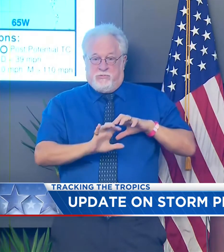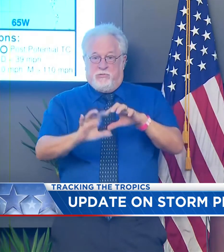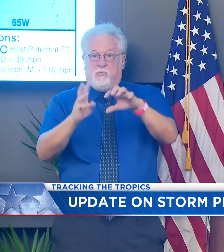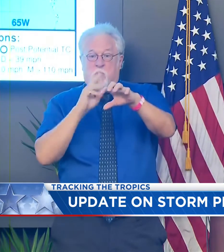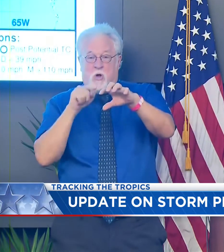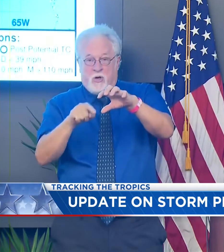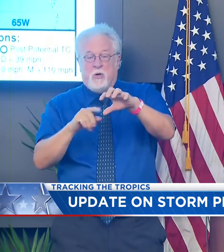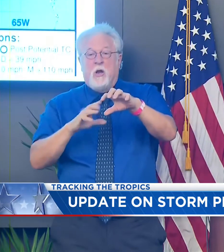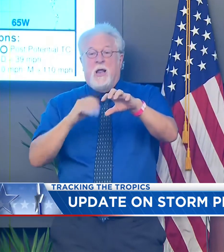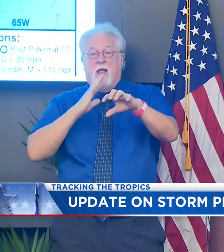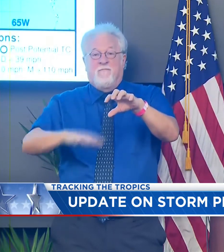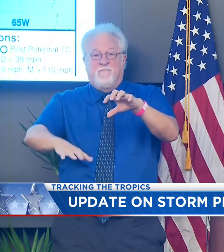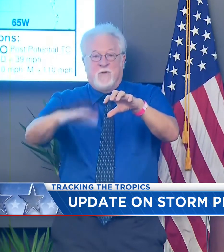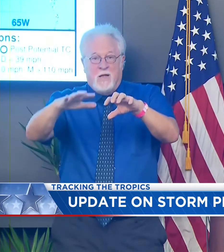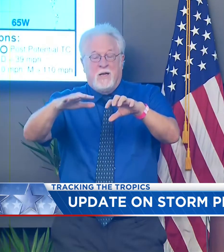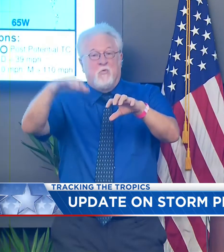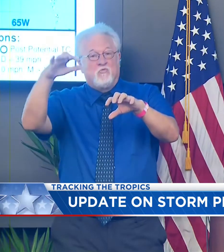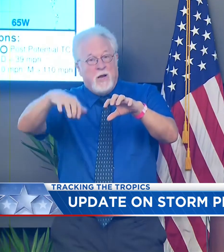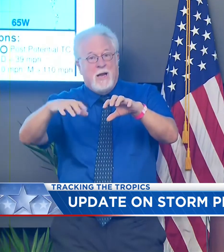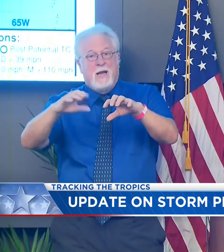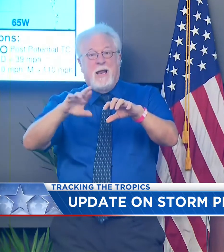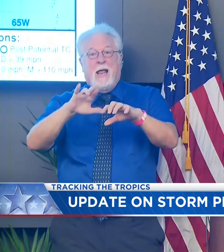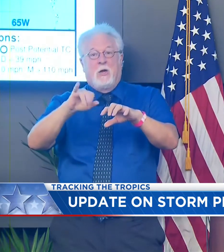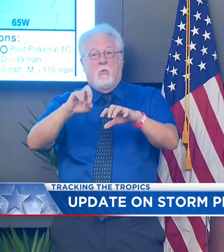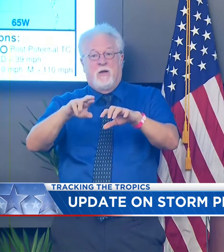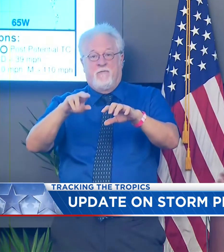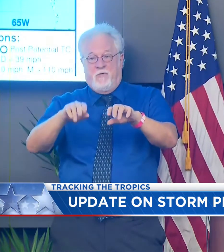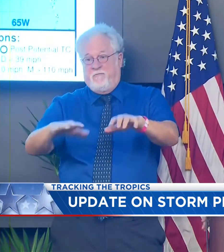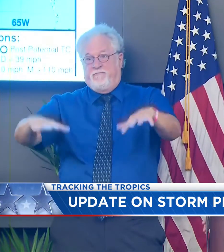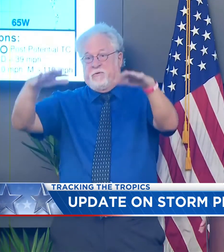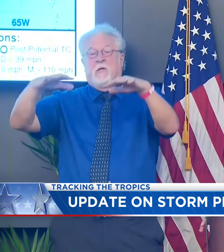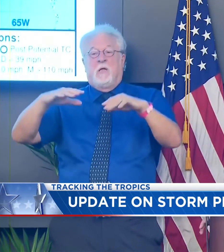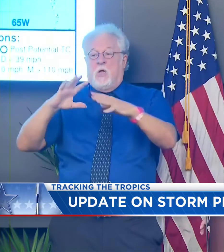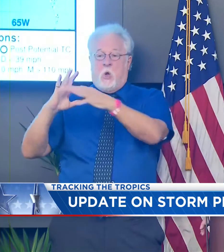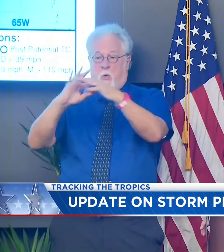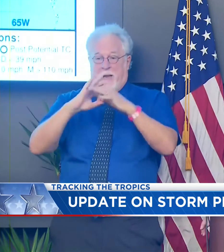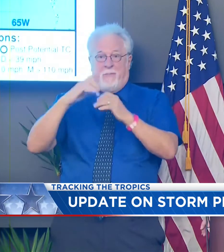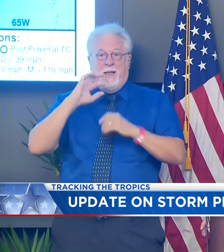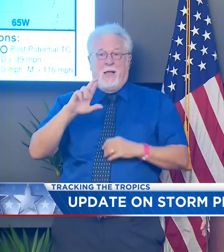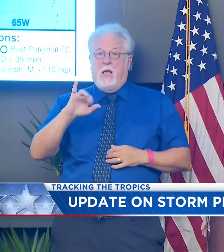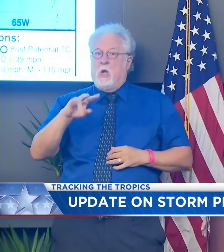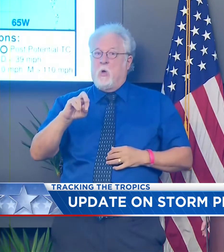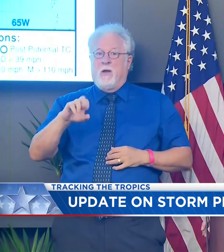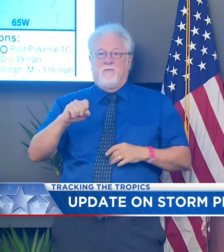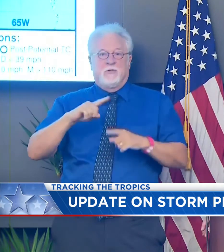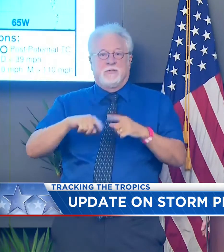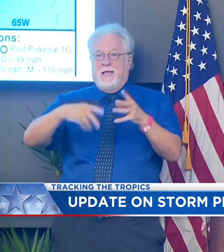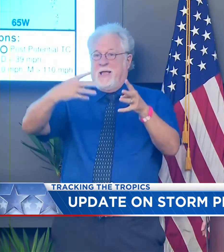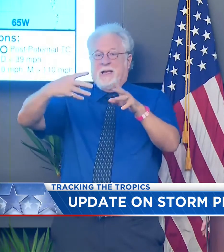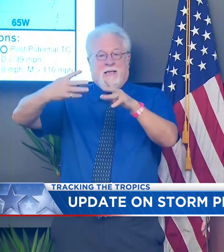BUT THIS IS PRIMARILY GOING TO BE A WATER EVENT BOTH BECAUSE OF THE STORM SURGE AND THE FLOODING BECAUSE OF RAIN FALL AND RIVER